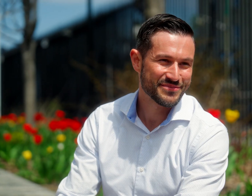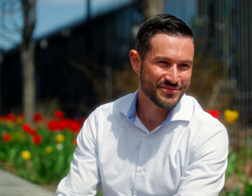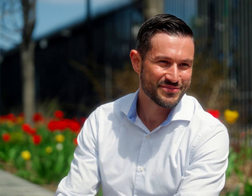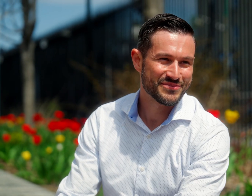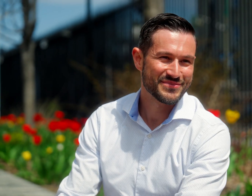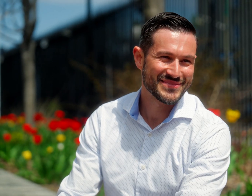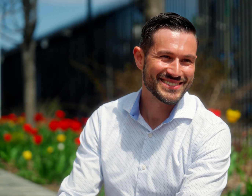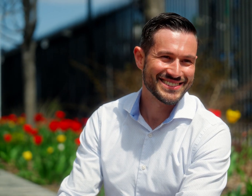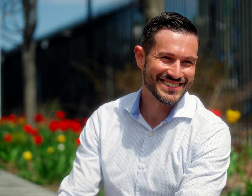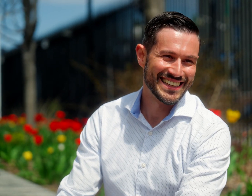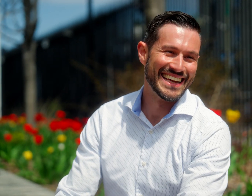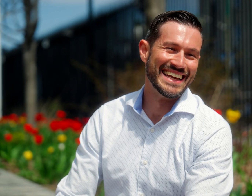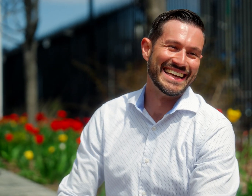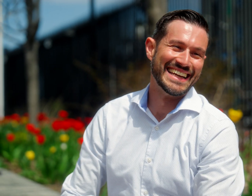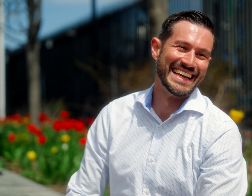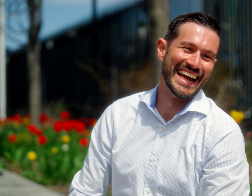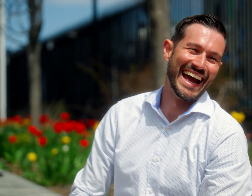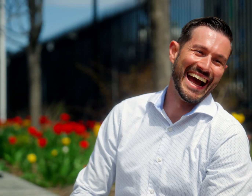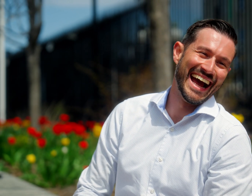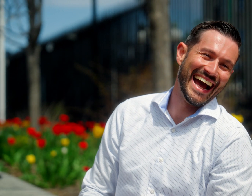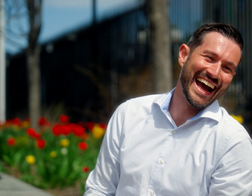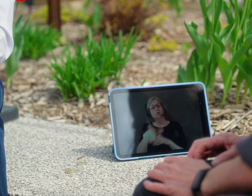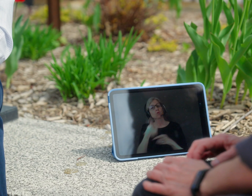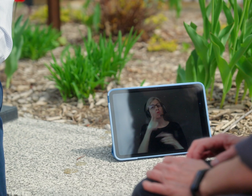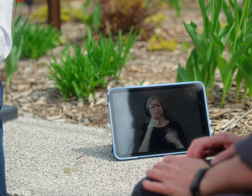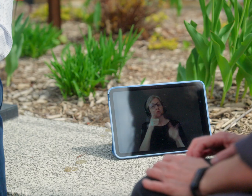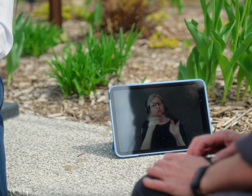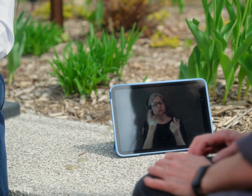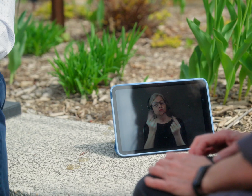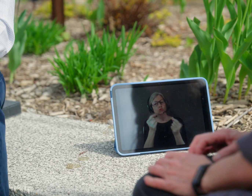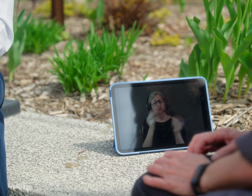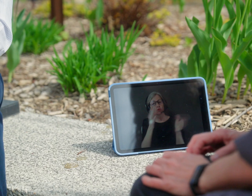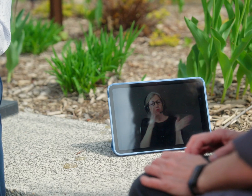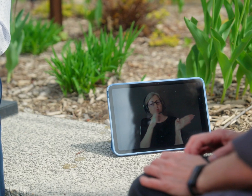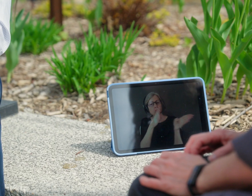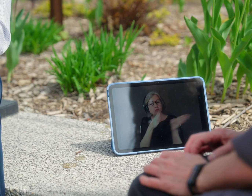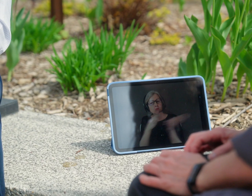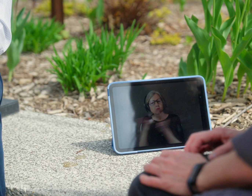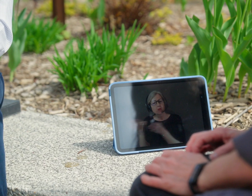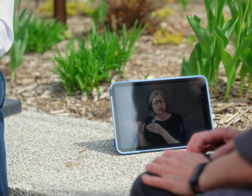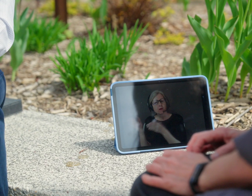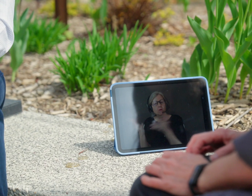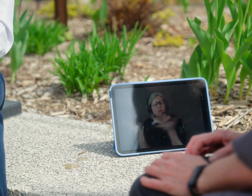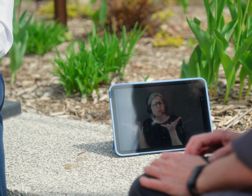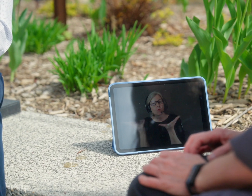understanding how to navigate those communication channels. It took me a little bit of time to realize this, but even though my employee and I were